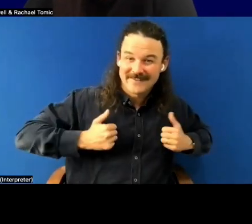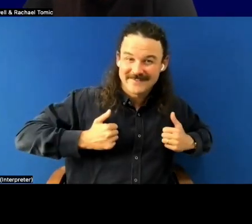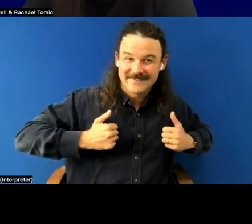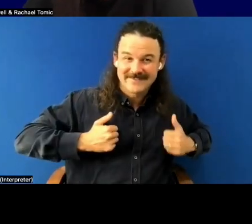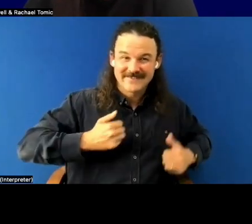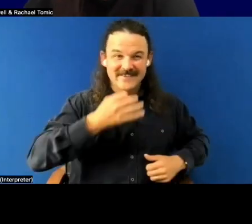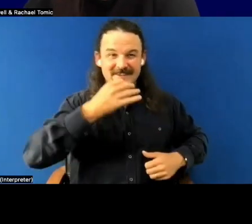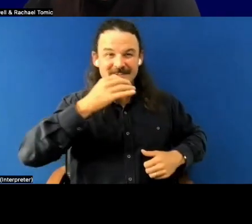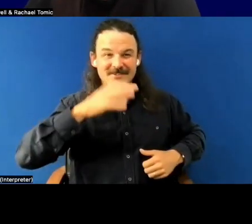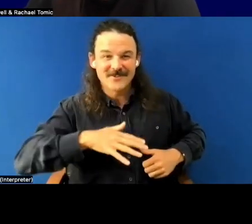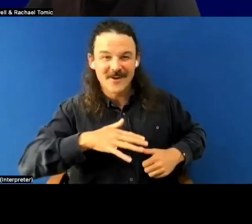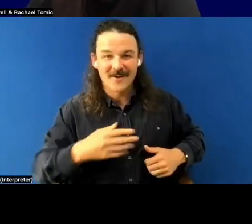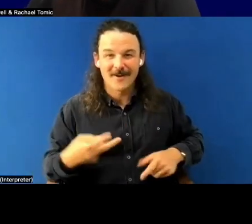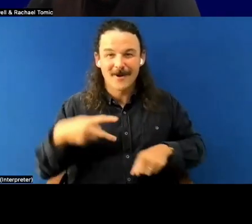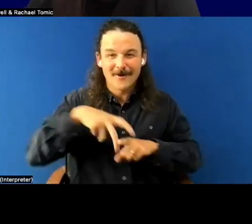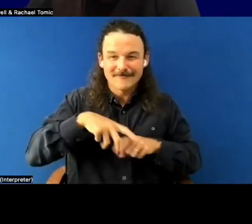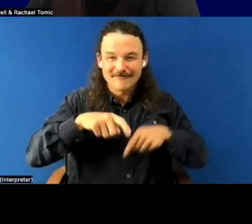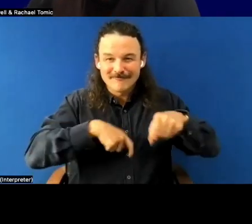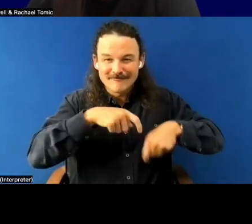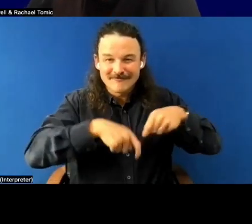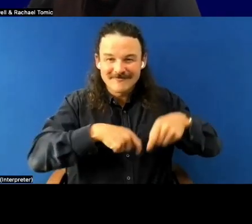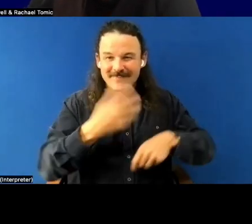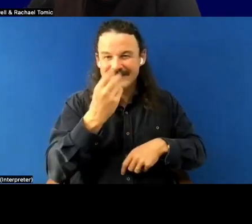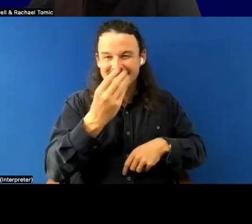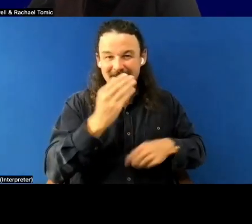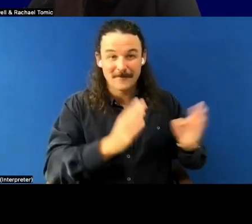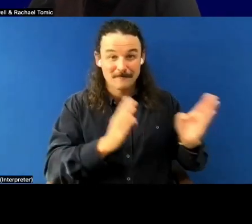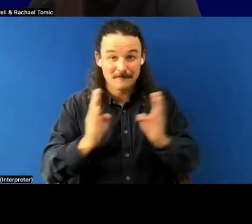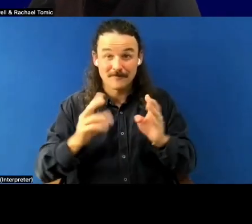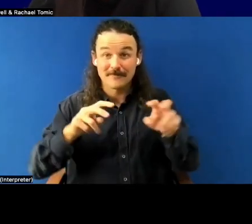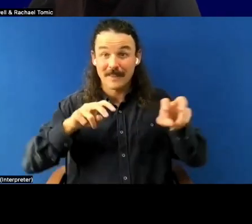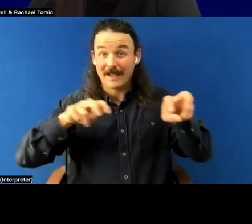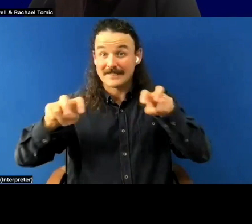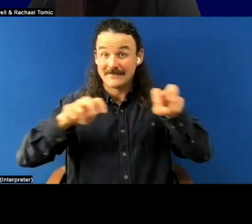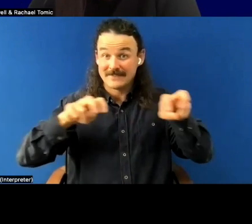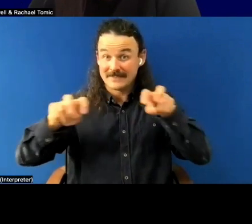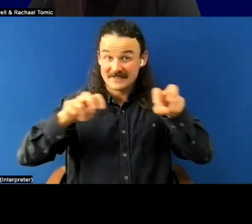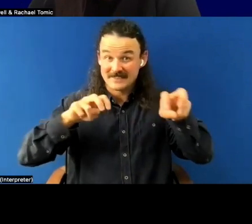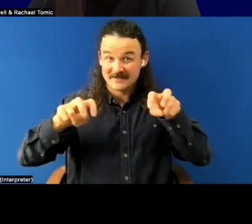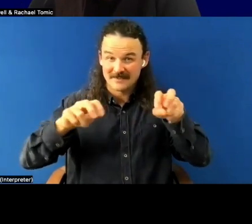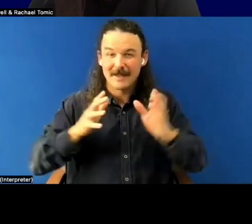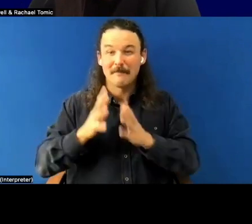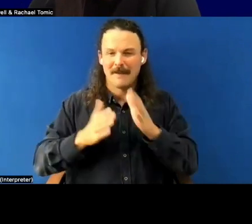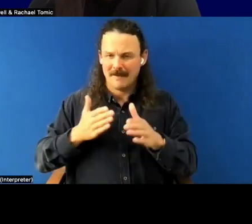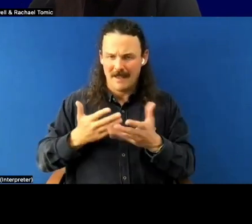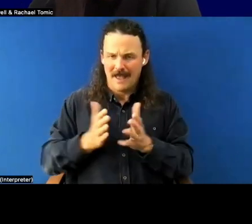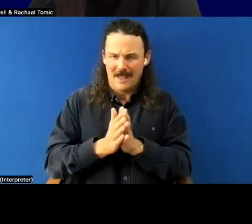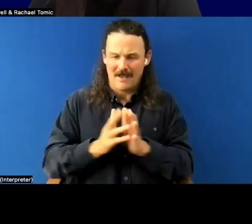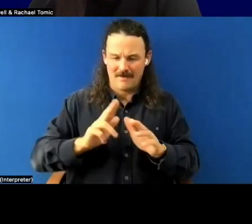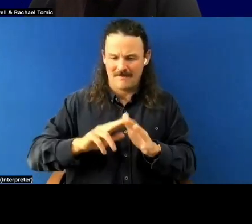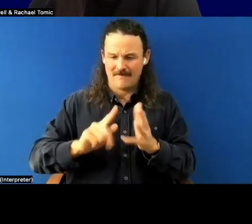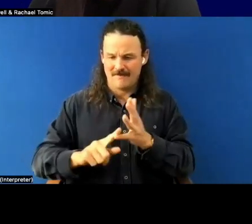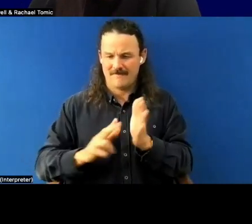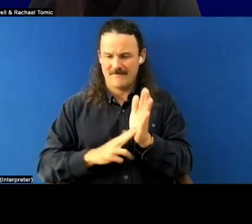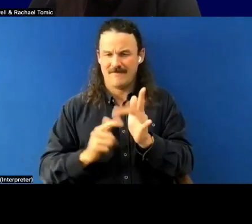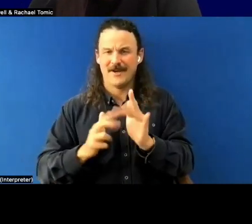bike, we have got "Activity", also known as "functioning", and a picture of a child playing,